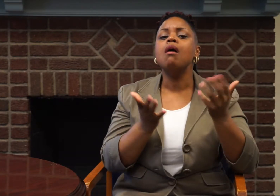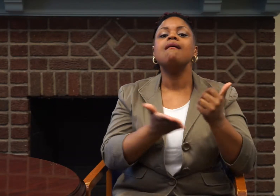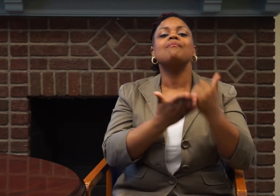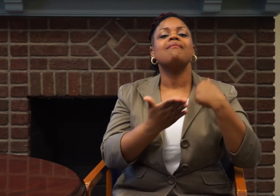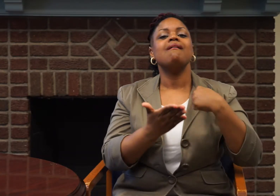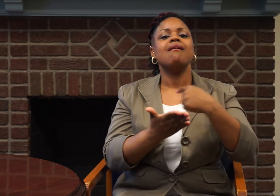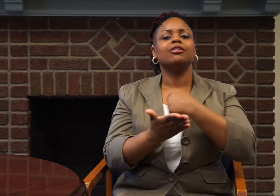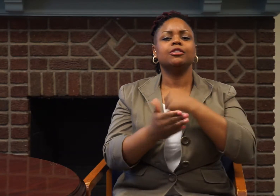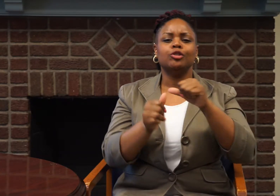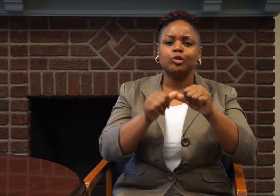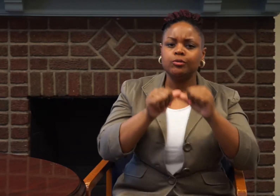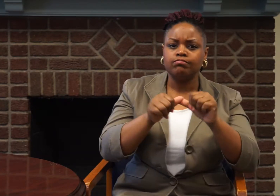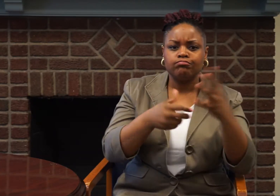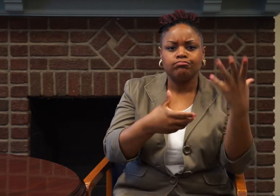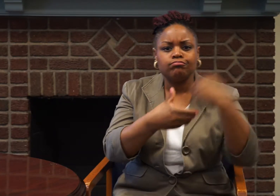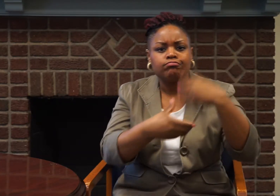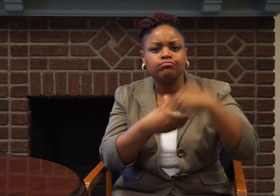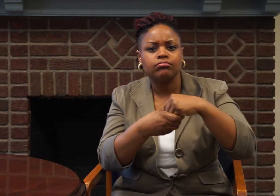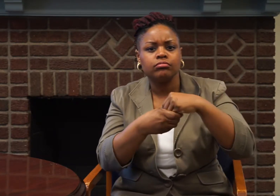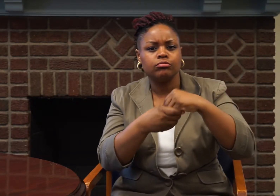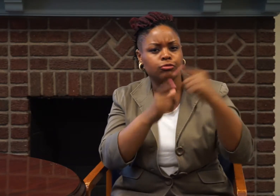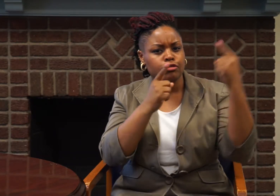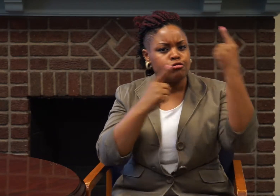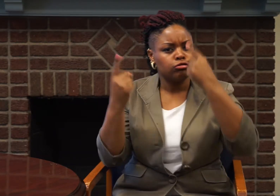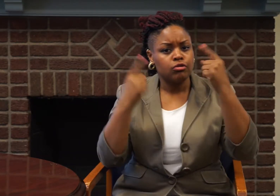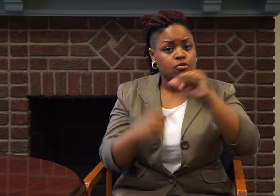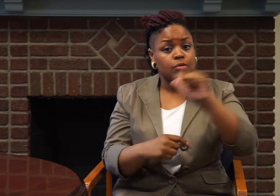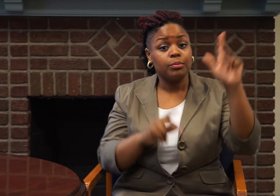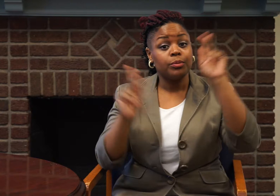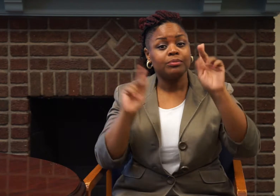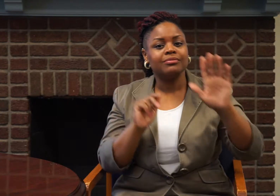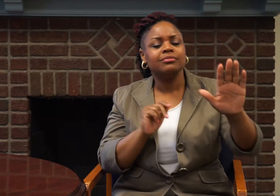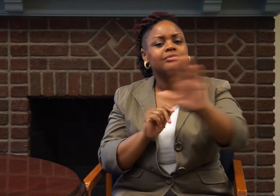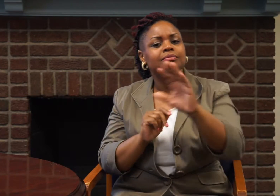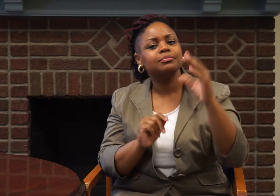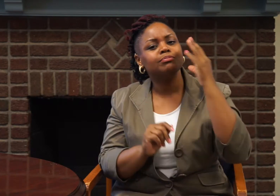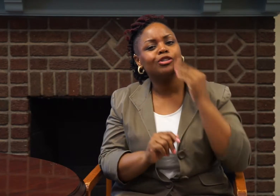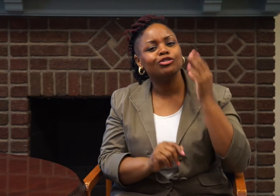help us keep our communities and ourselves inclusive and remind us to consider various perspectives.